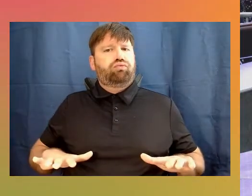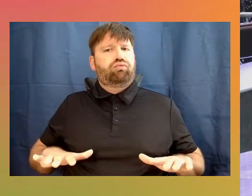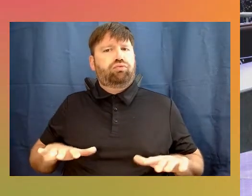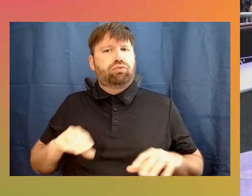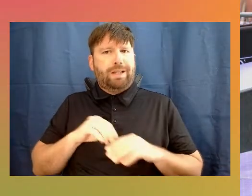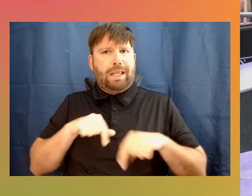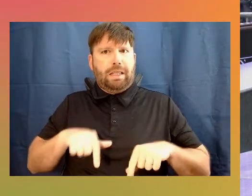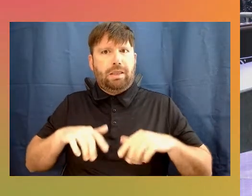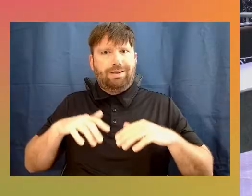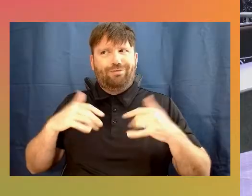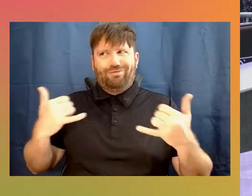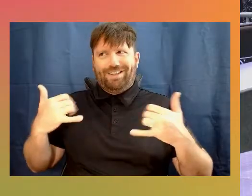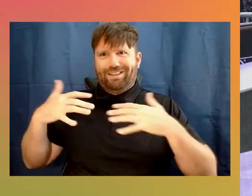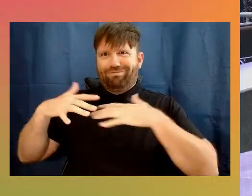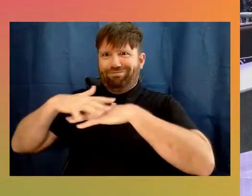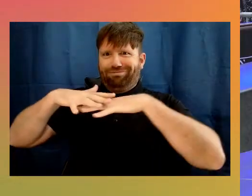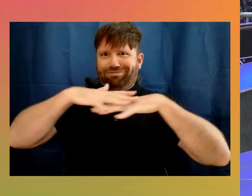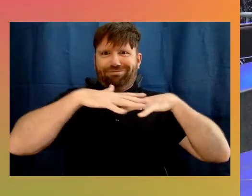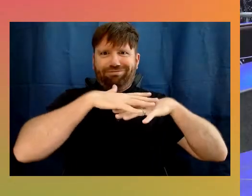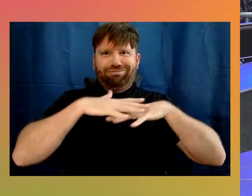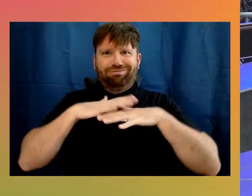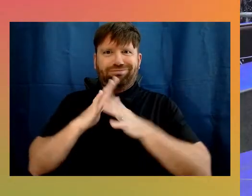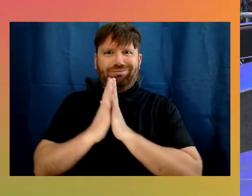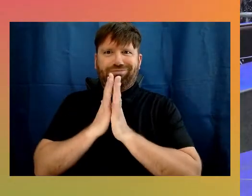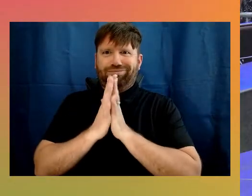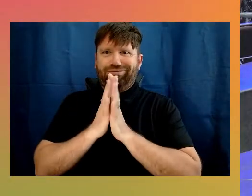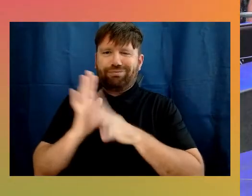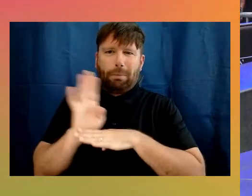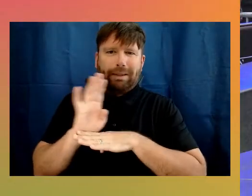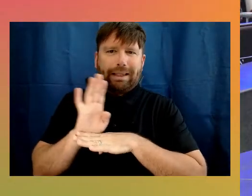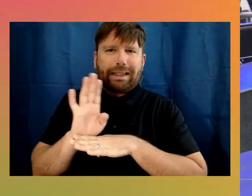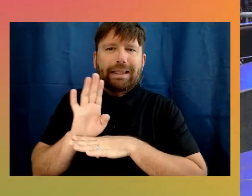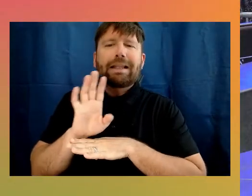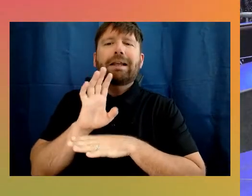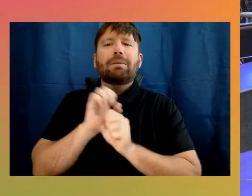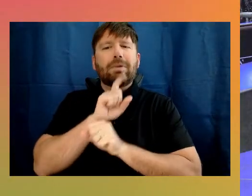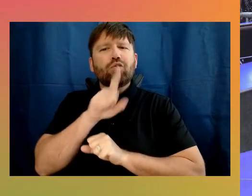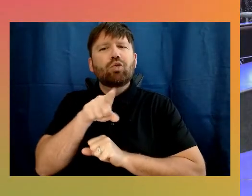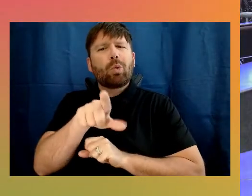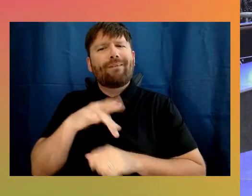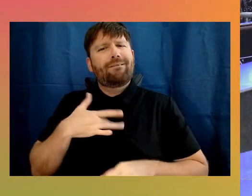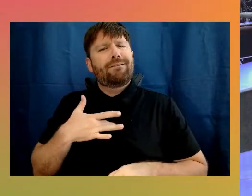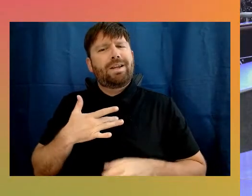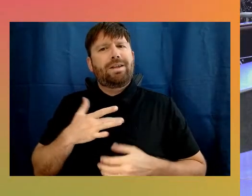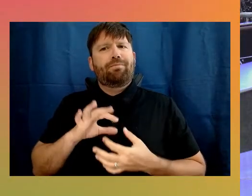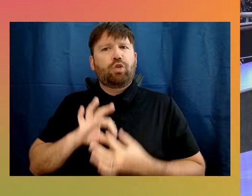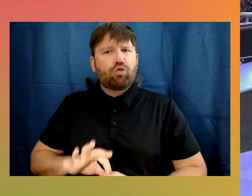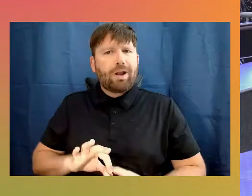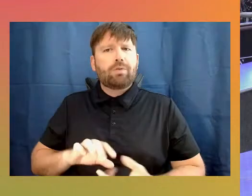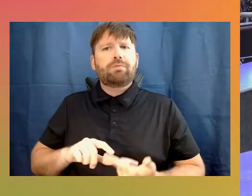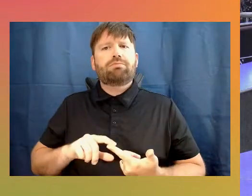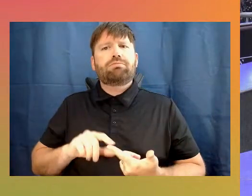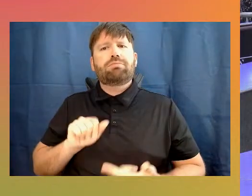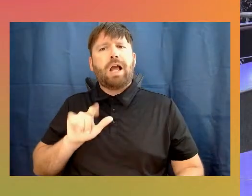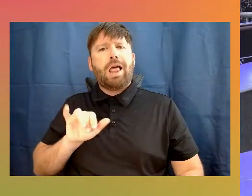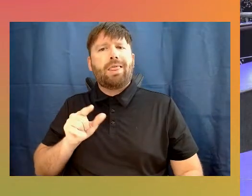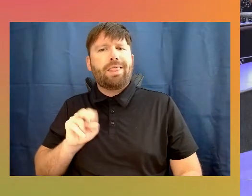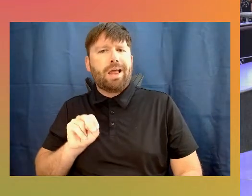CULTIVATE STILLNESS IN THE MIDDLE OF THE BUSY EPICENTER IN NEW YORK CITY AND ULTIMATELY